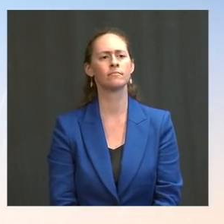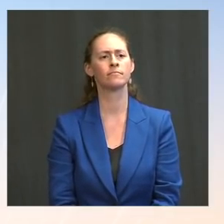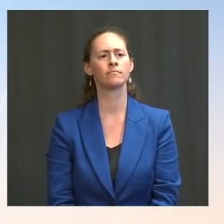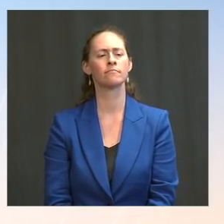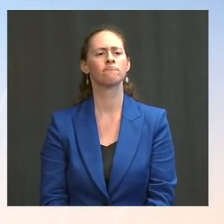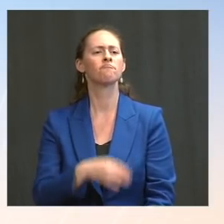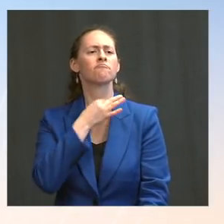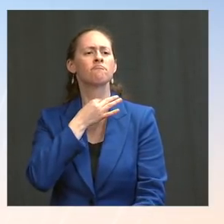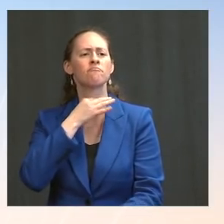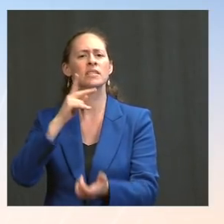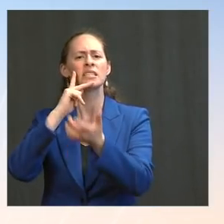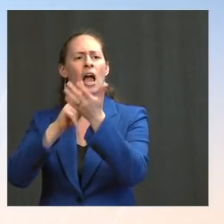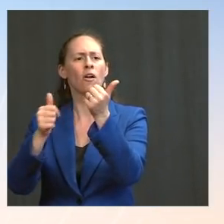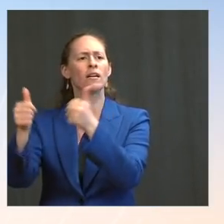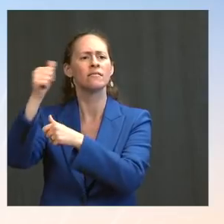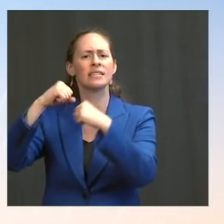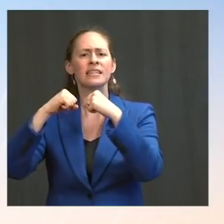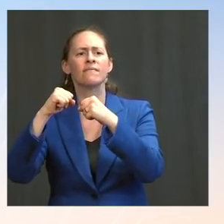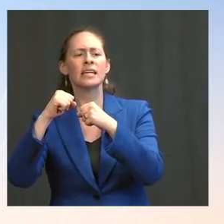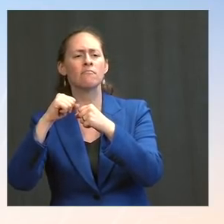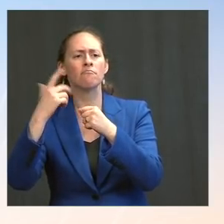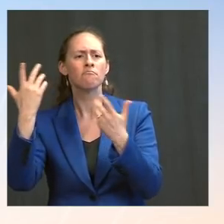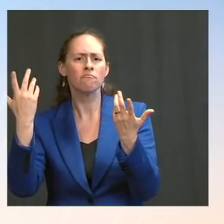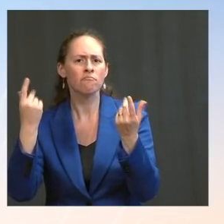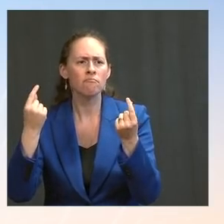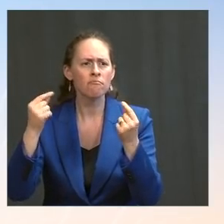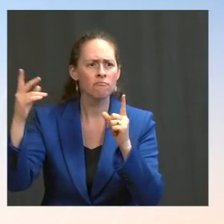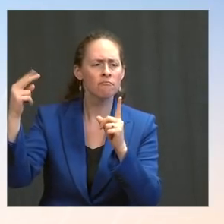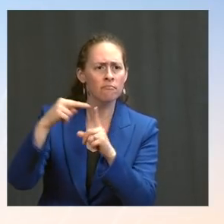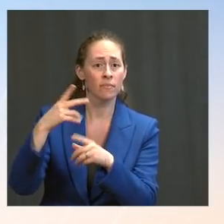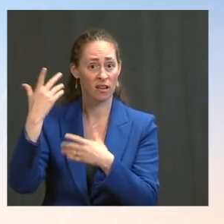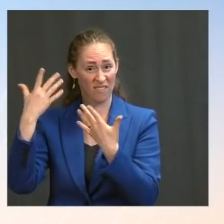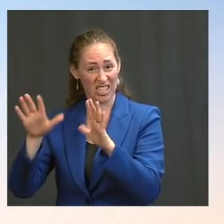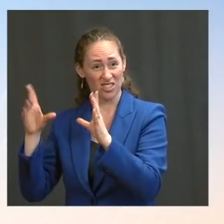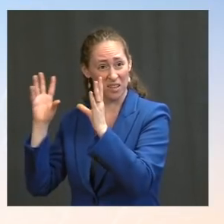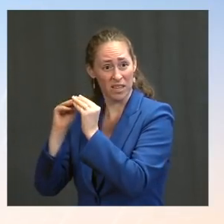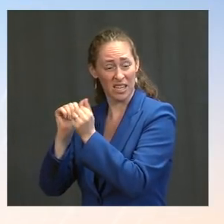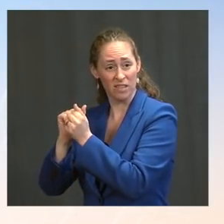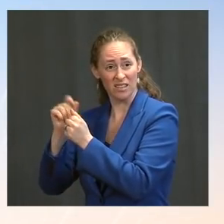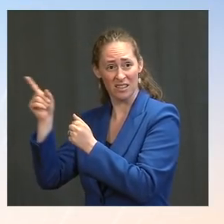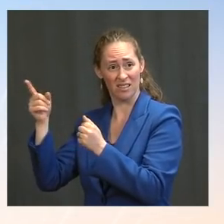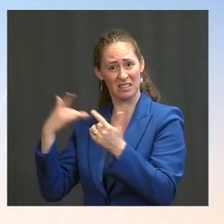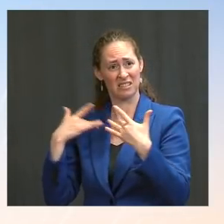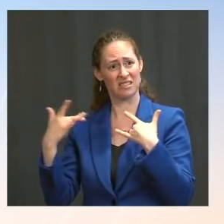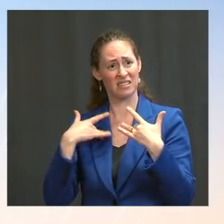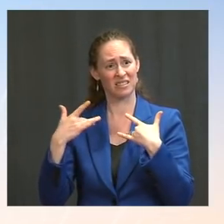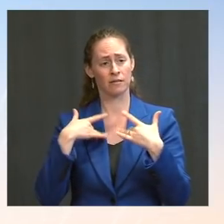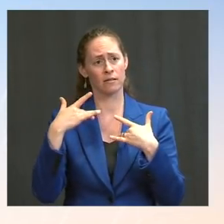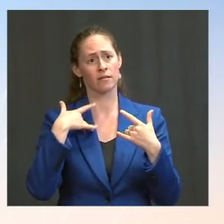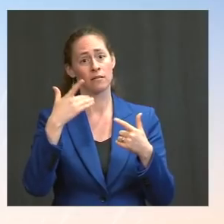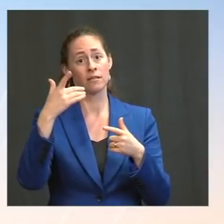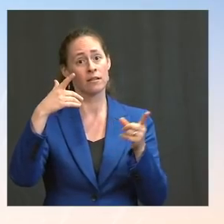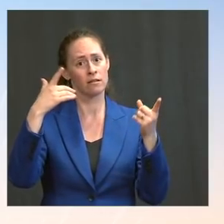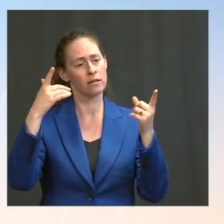if he, the President, has talked to these guys at all about the fact that this persists and is now called out in this report?